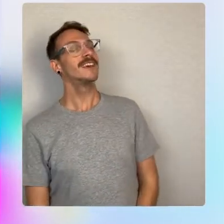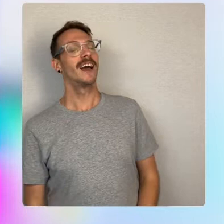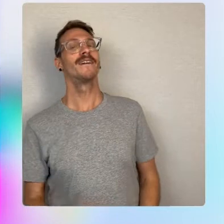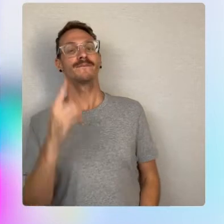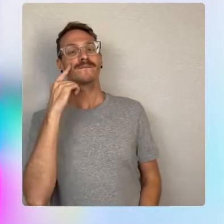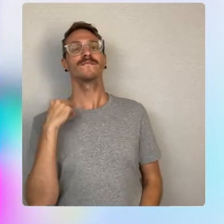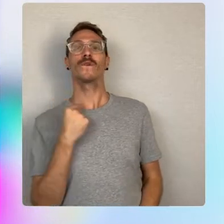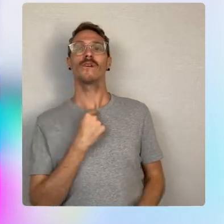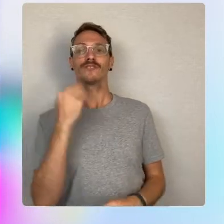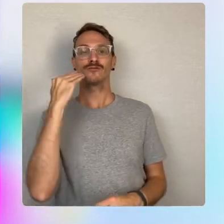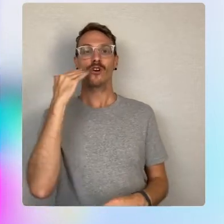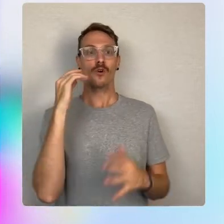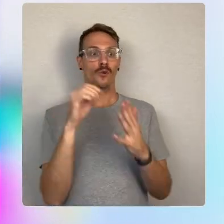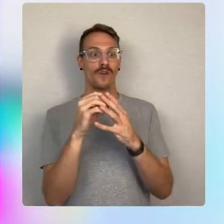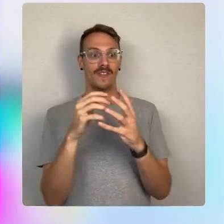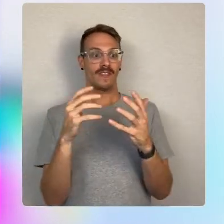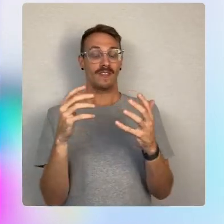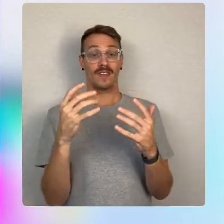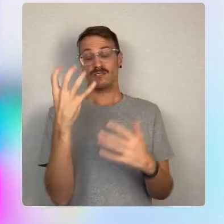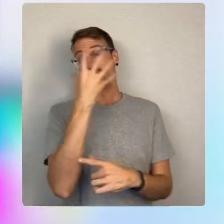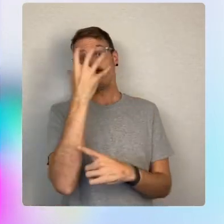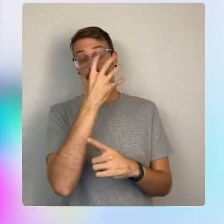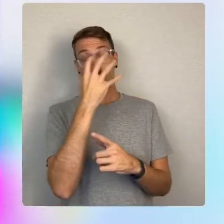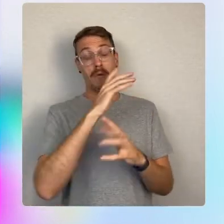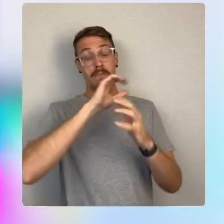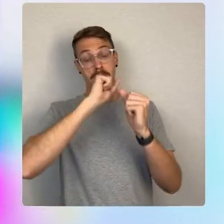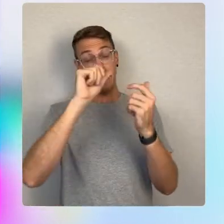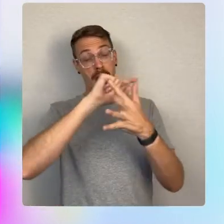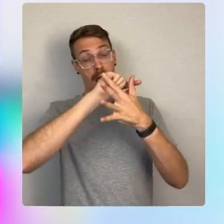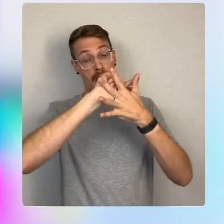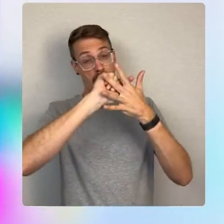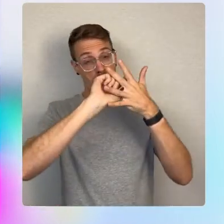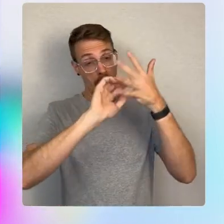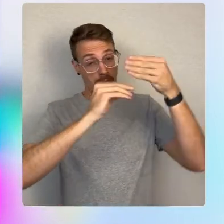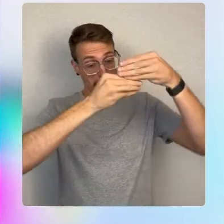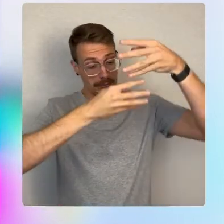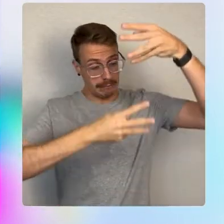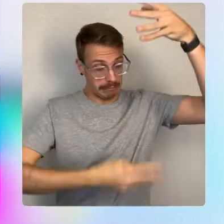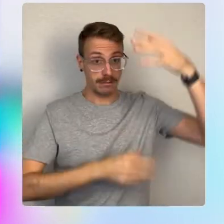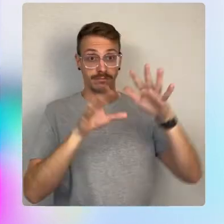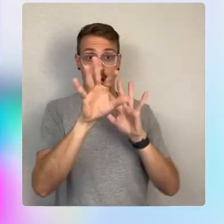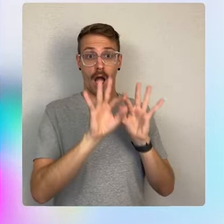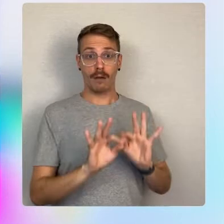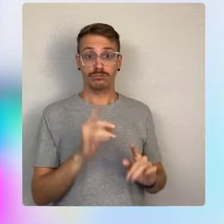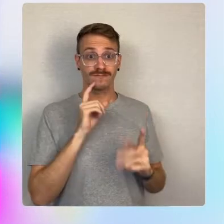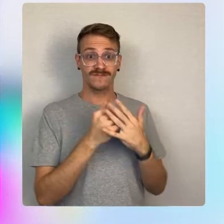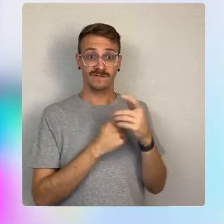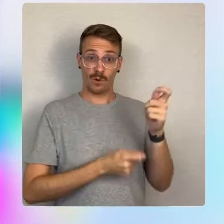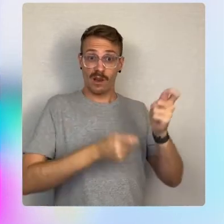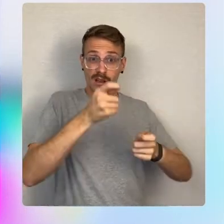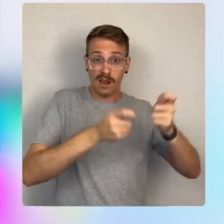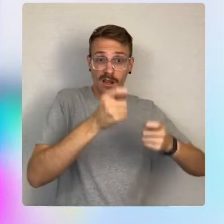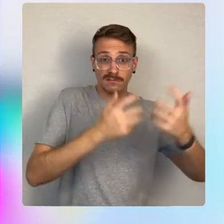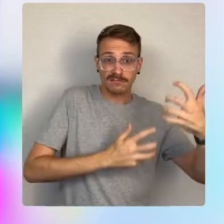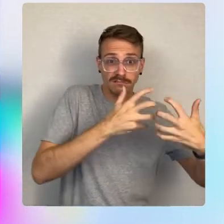with the sheer amount of just customization available in this SDK, we've seen players really get into like the nitty gritty